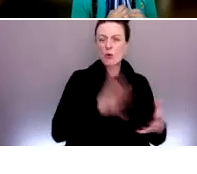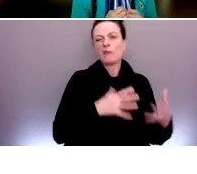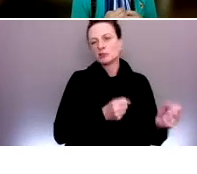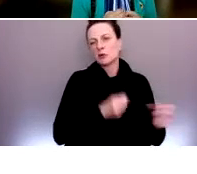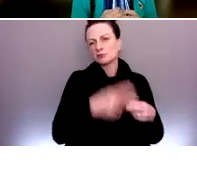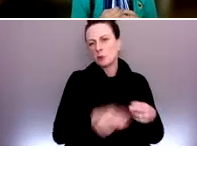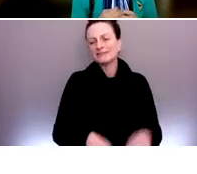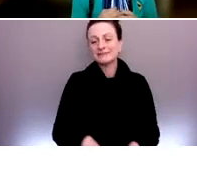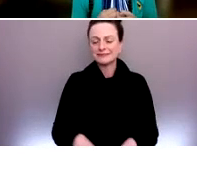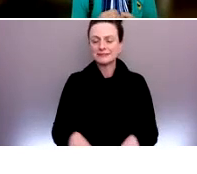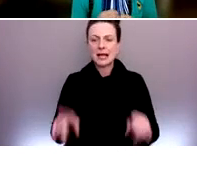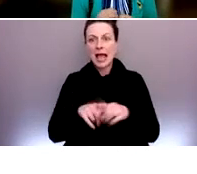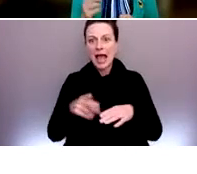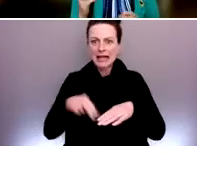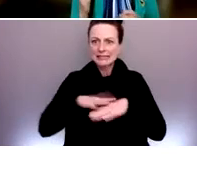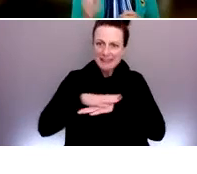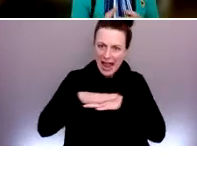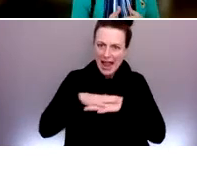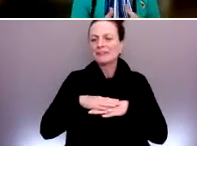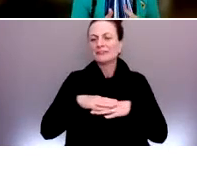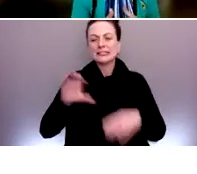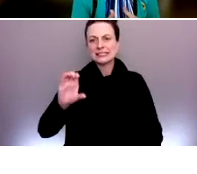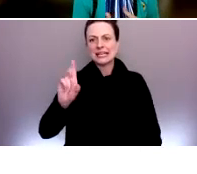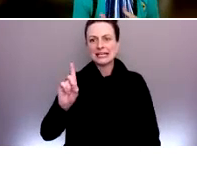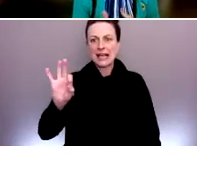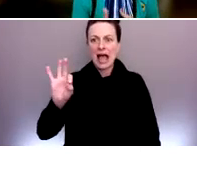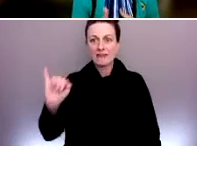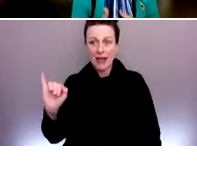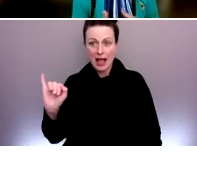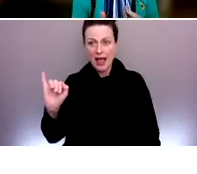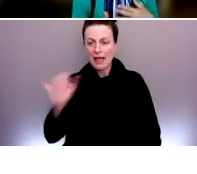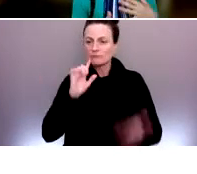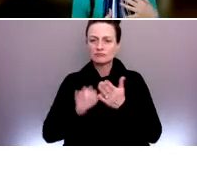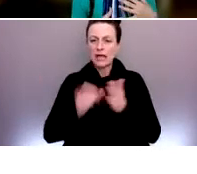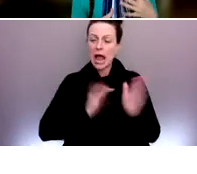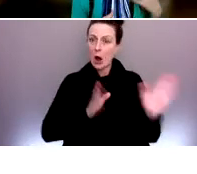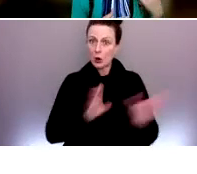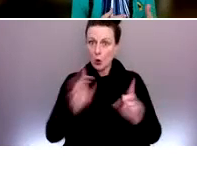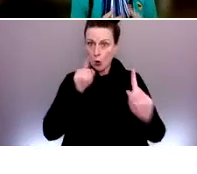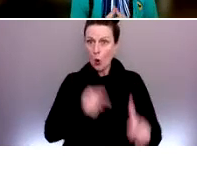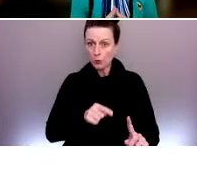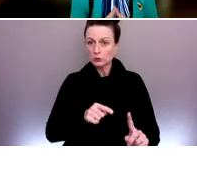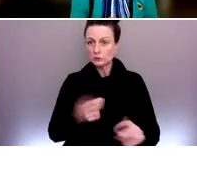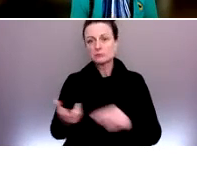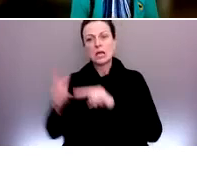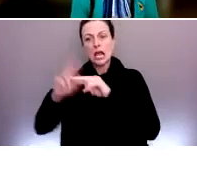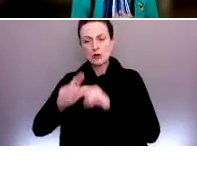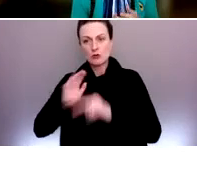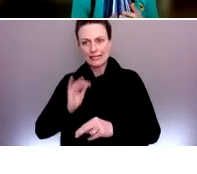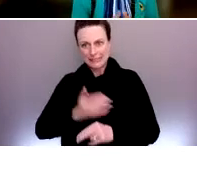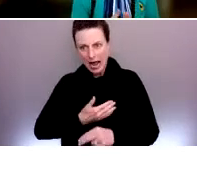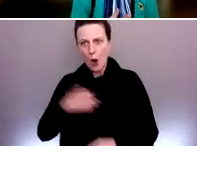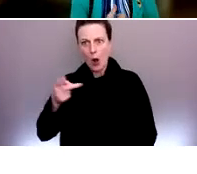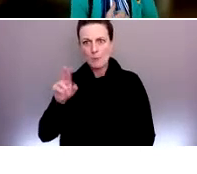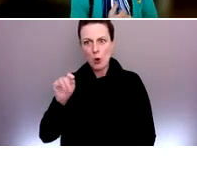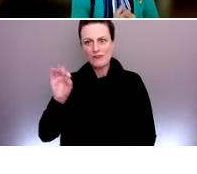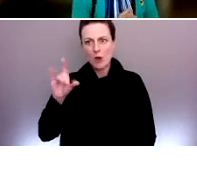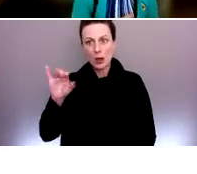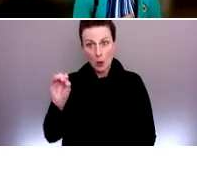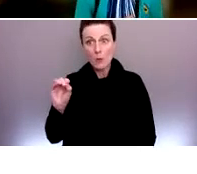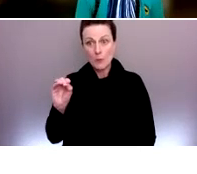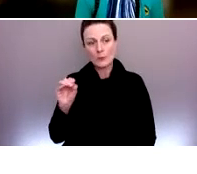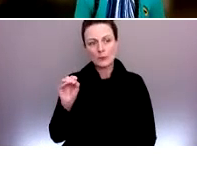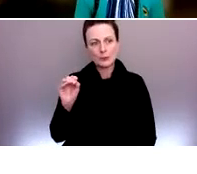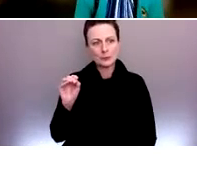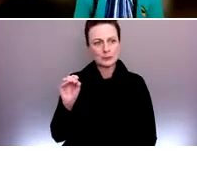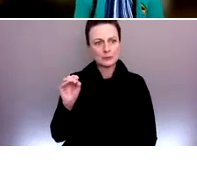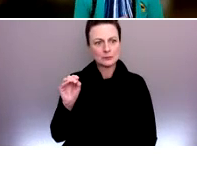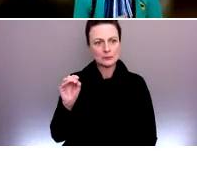As a native CDFI, our strategic goals are to increase the loan portfolio to 40 million.